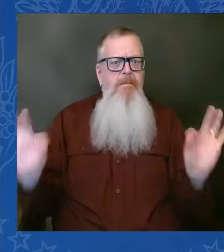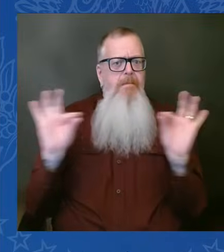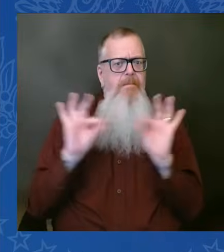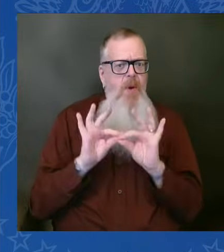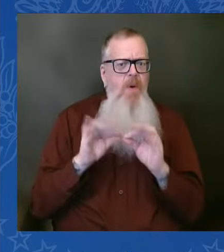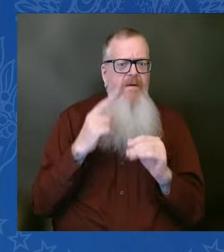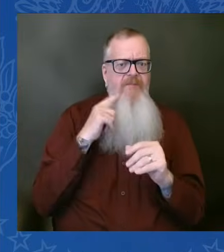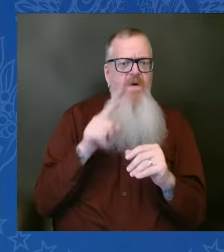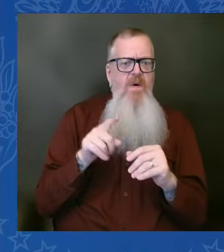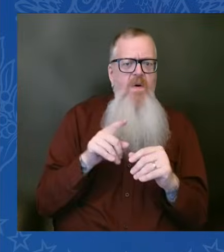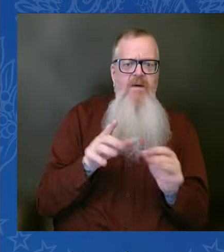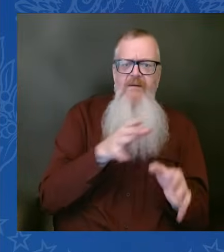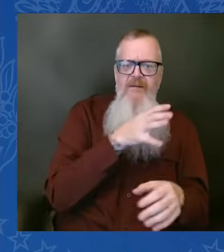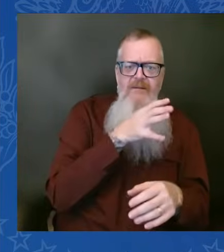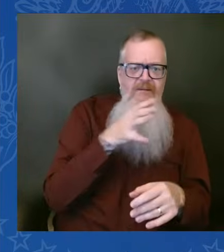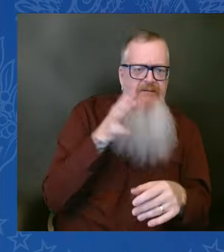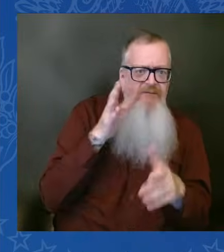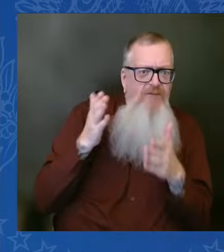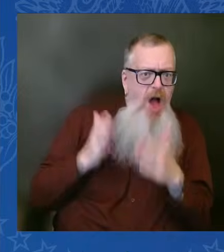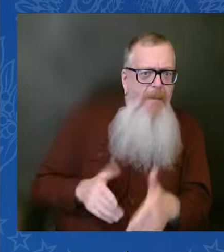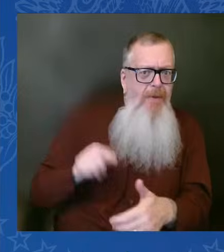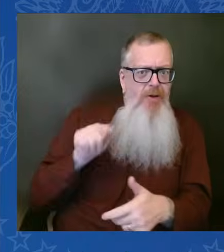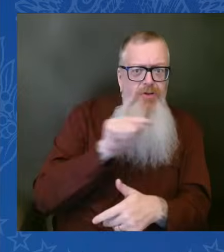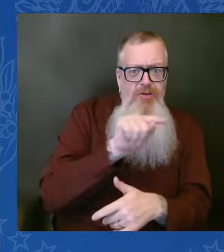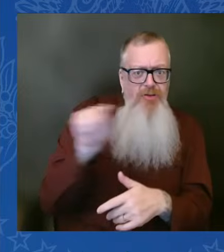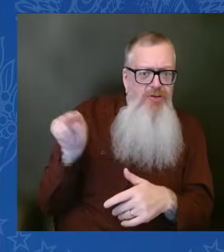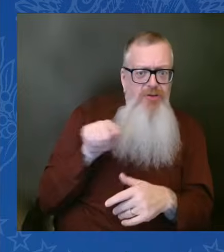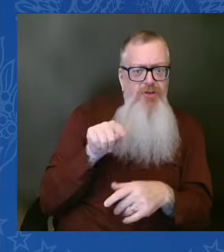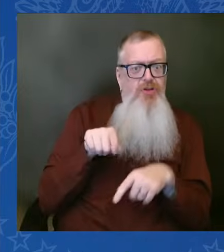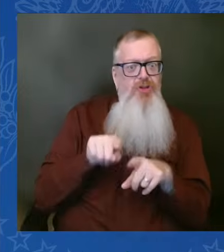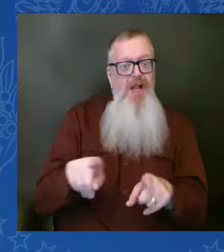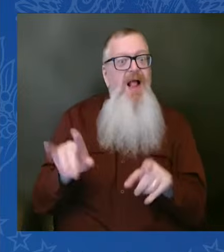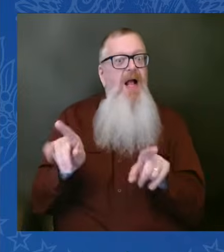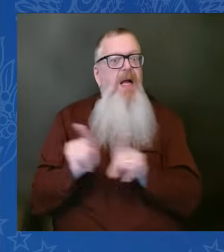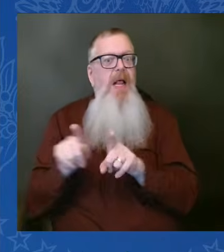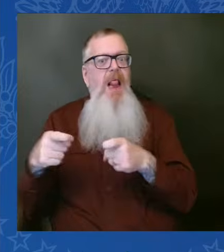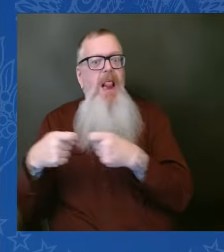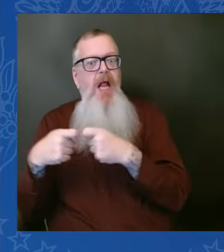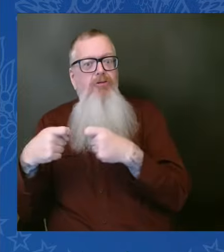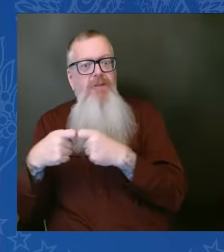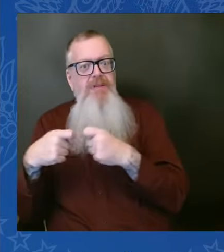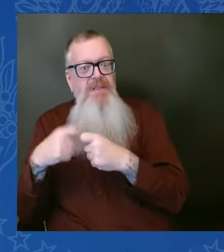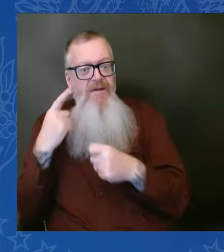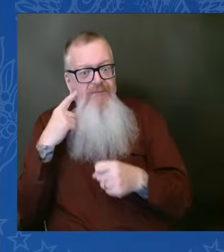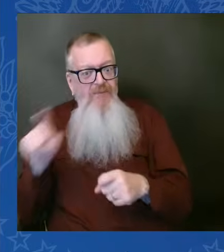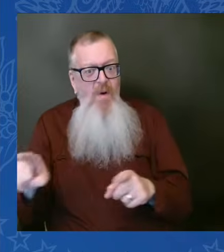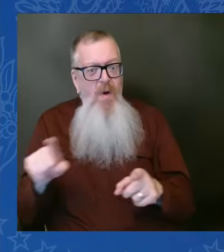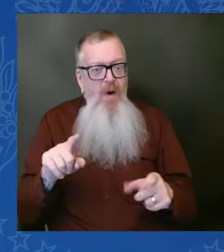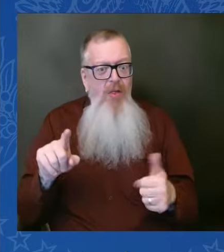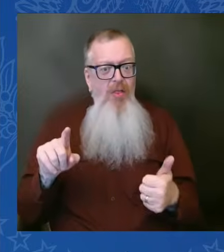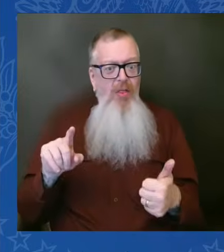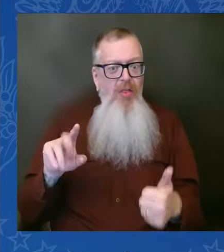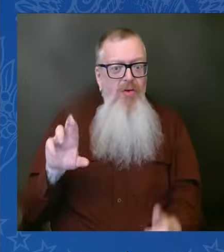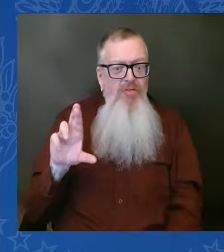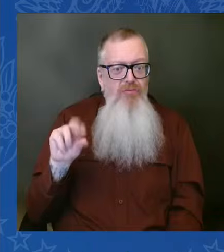during the administration of -- of Roosevelt. I’m serious. You can’t function without it. And we’ve incentivized building